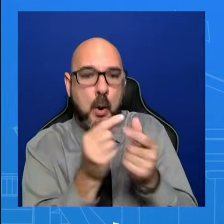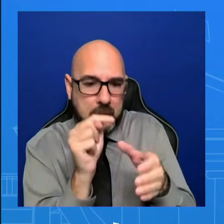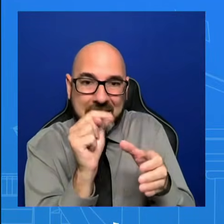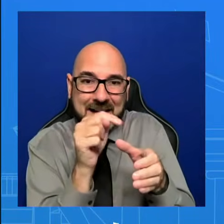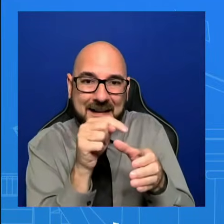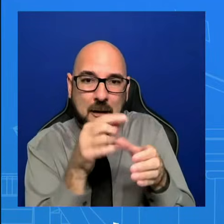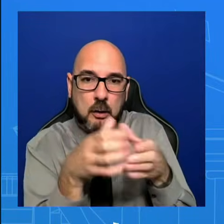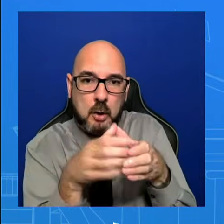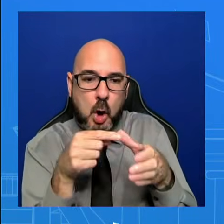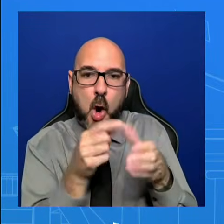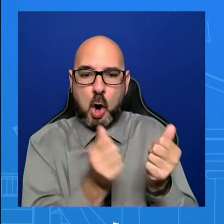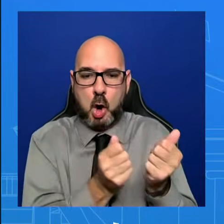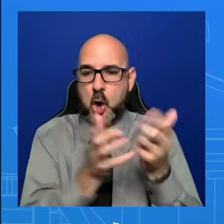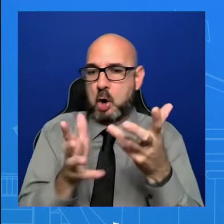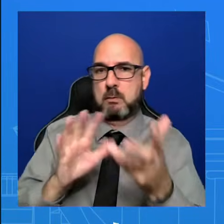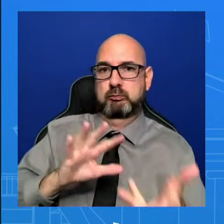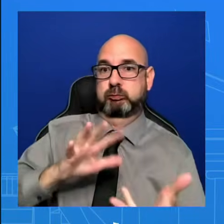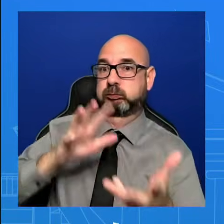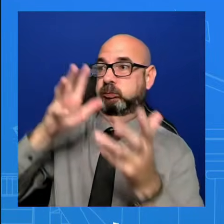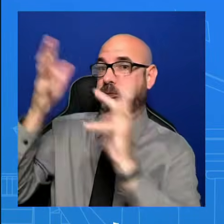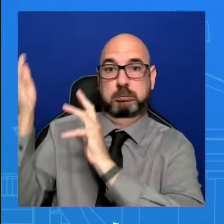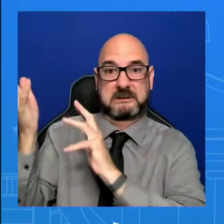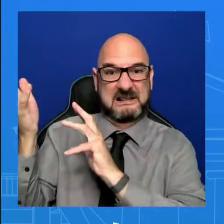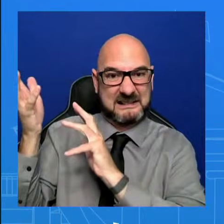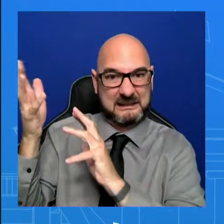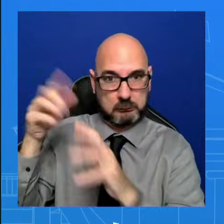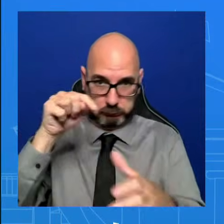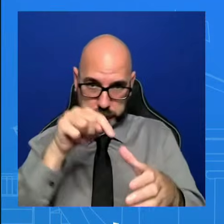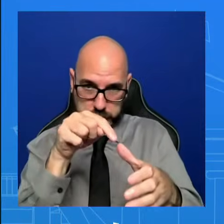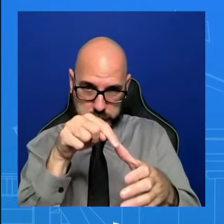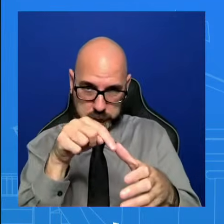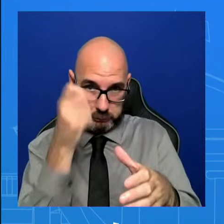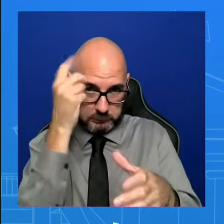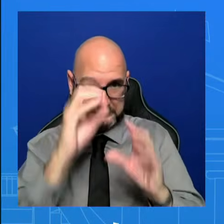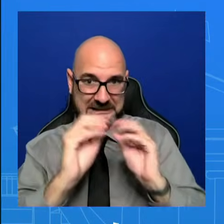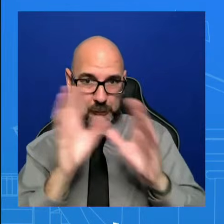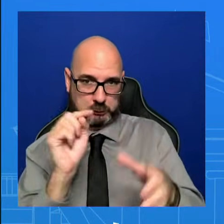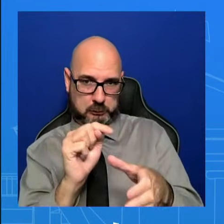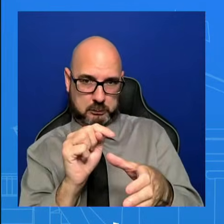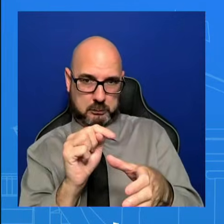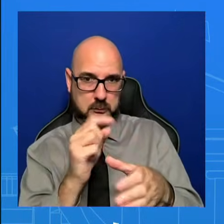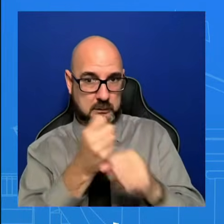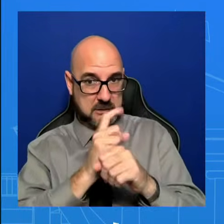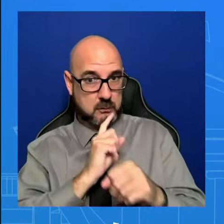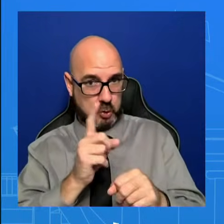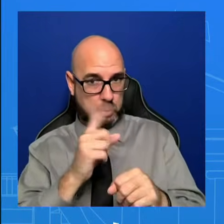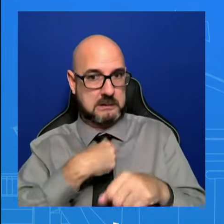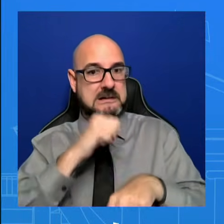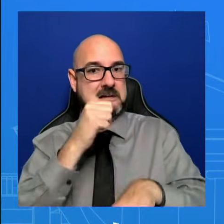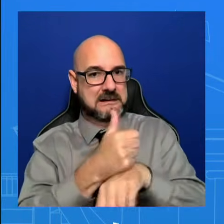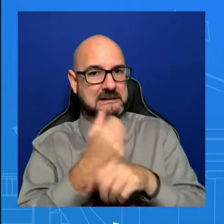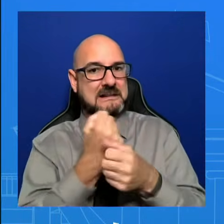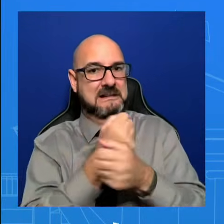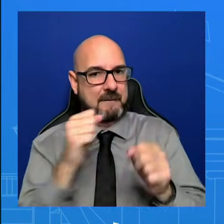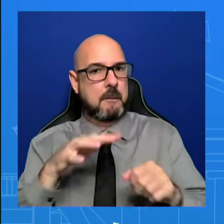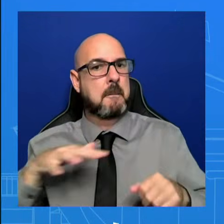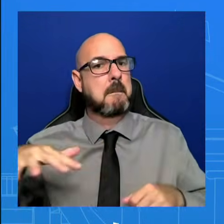and I've been very clear about that. And we have to make sure that we create a safe environment -- a safe environment is created for students to --